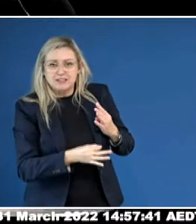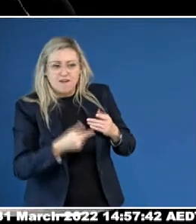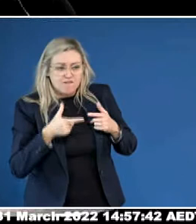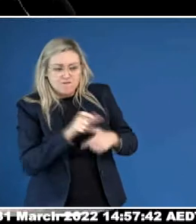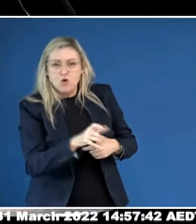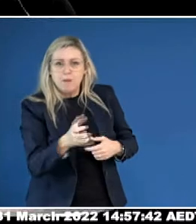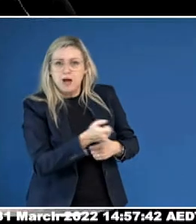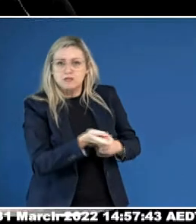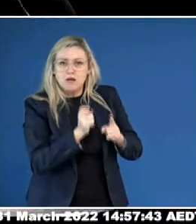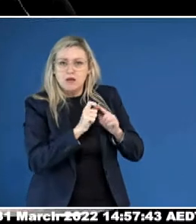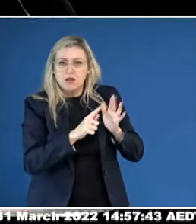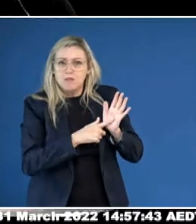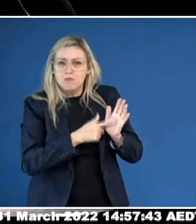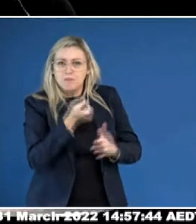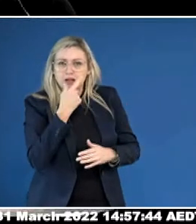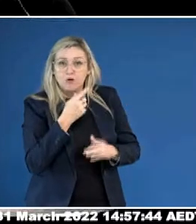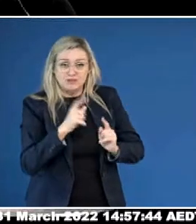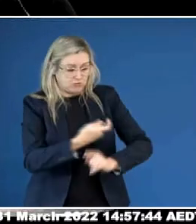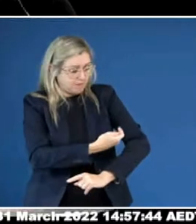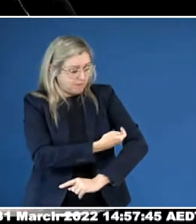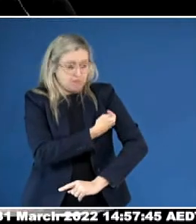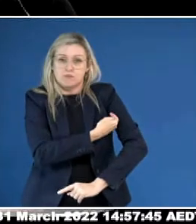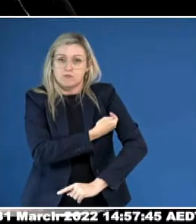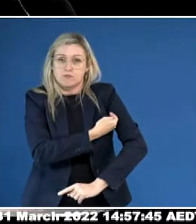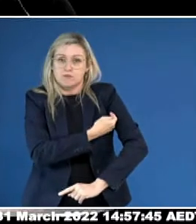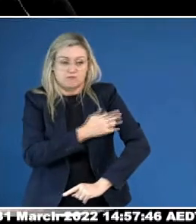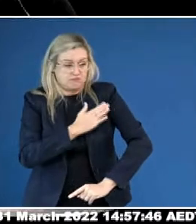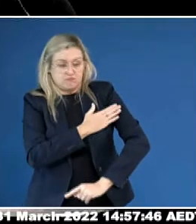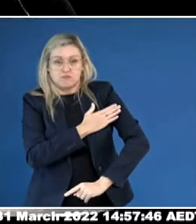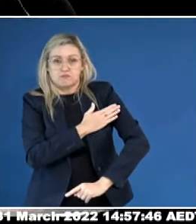And often injectable contraceptives that in some other countries have been banned years